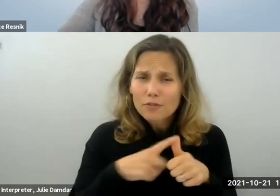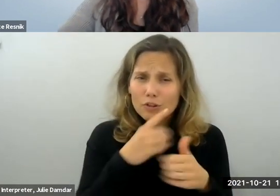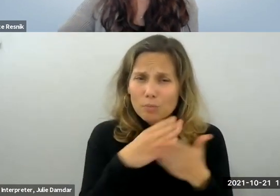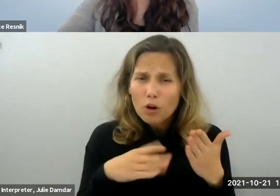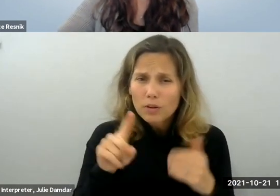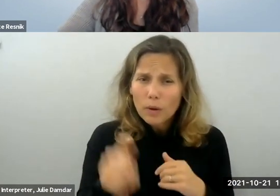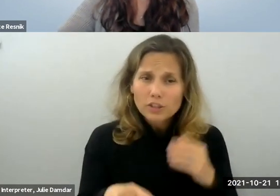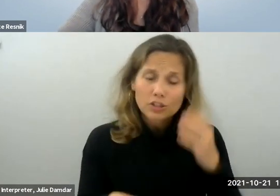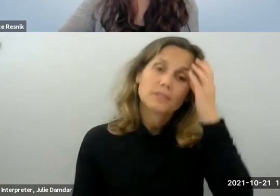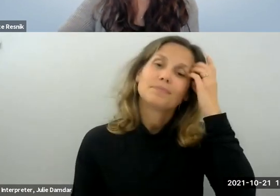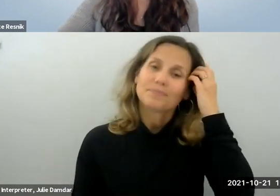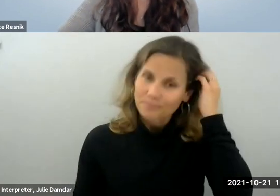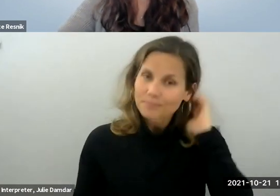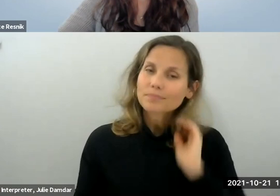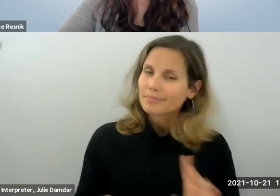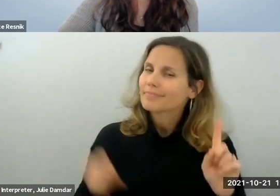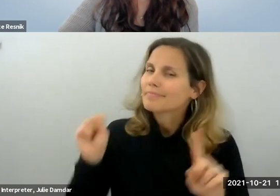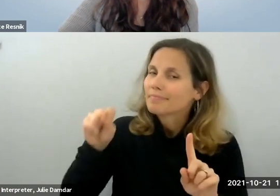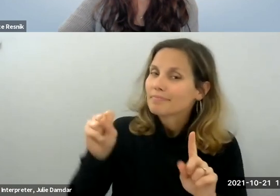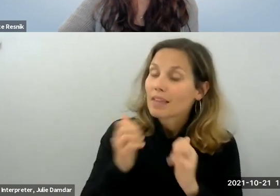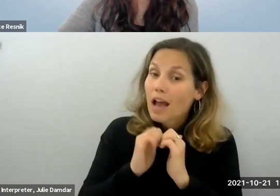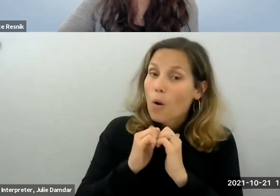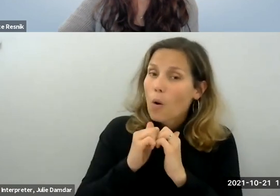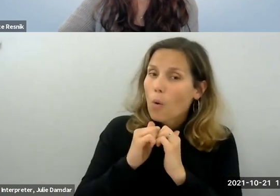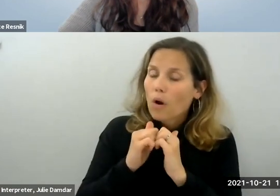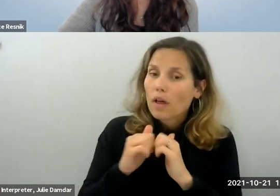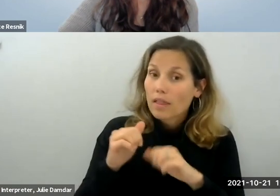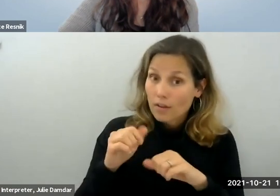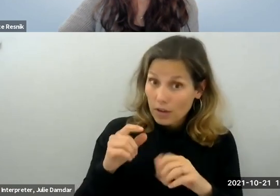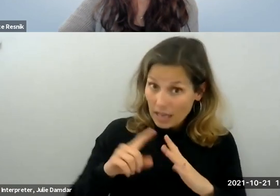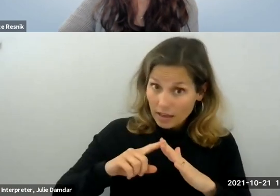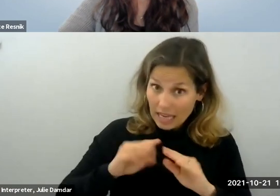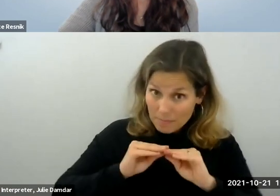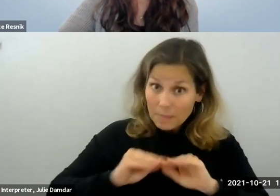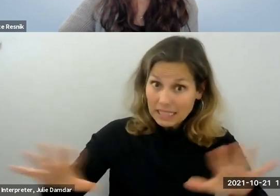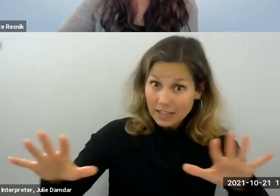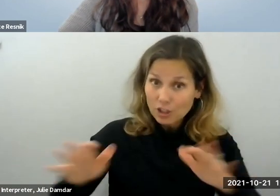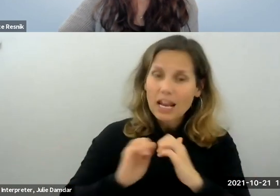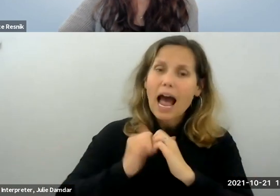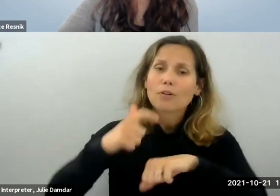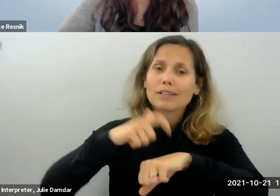Heidi Brown (she/her): Yes, it's, how is the timeline for. Heidi Brown (she/her): The implementation different based on. Heidi Brown (she/her): where you are whether you're in the.